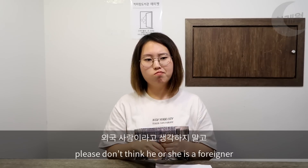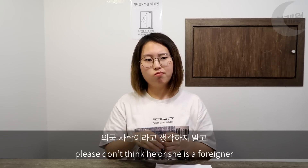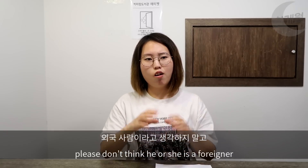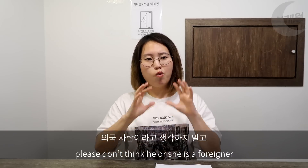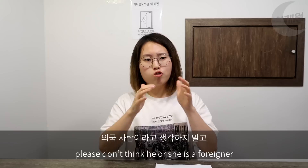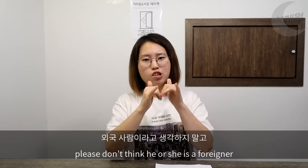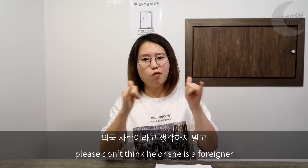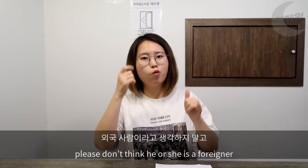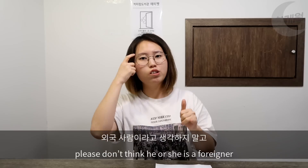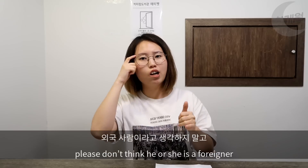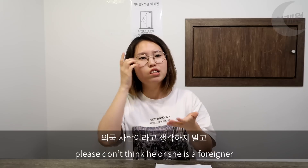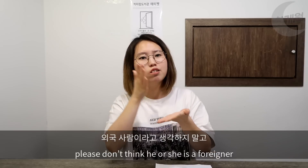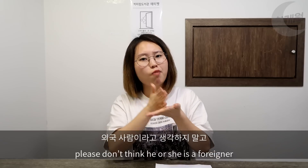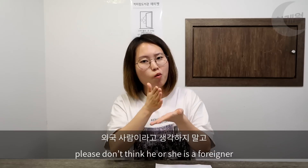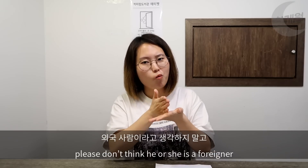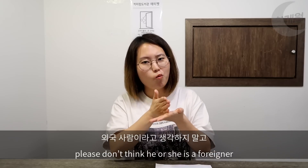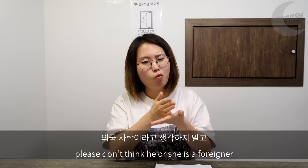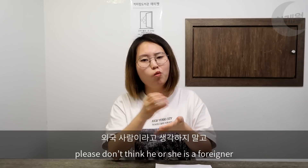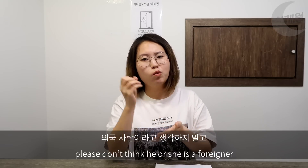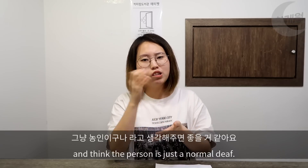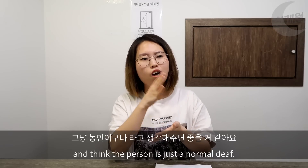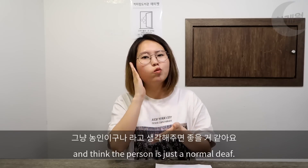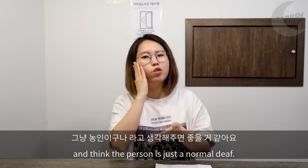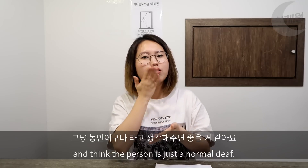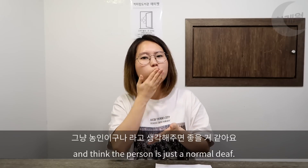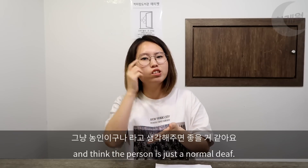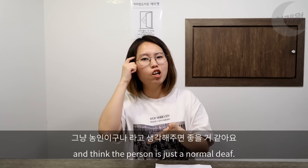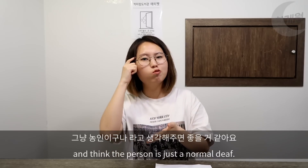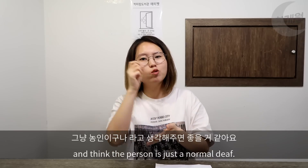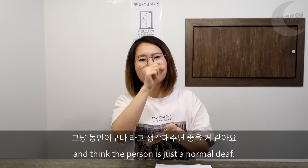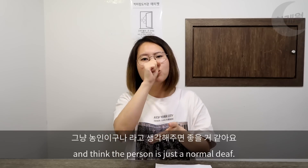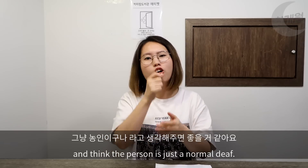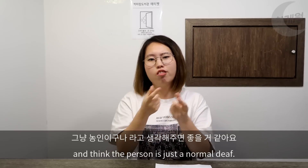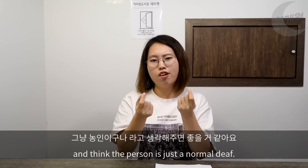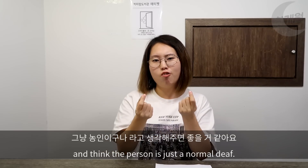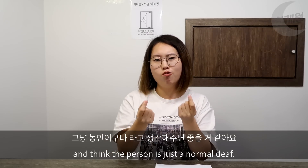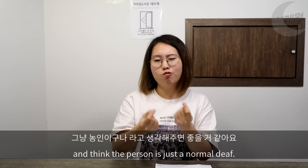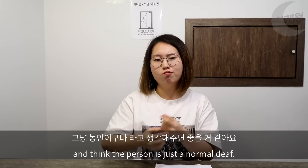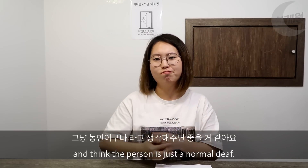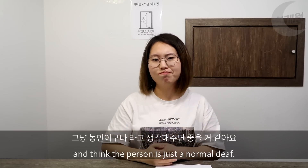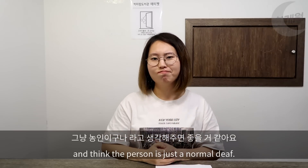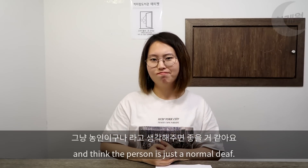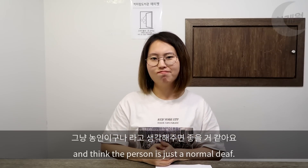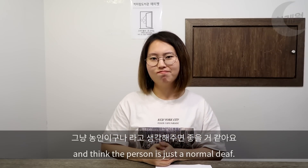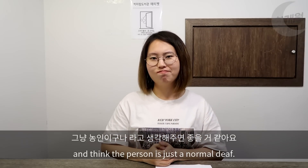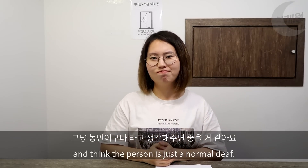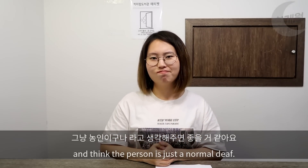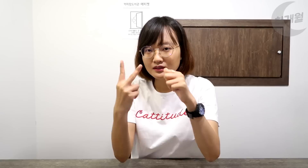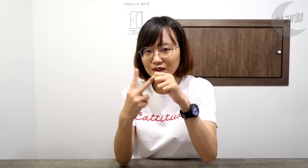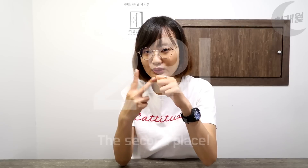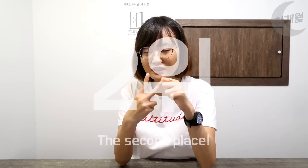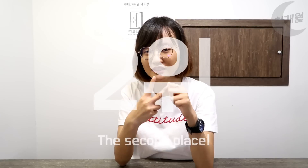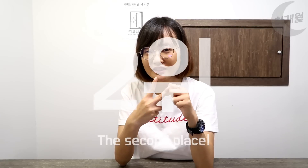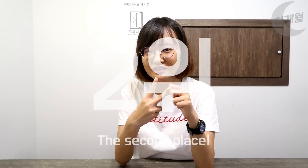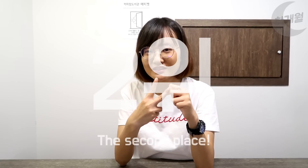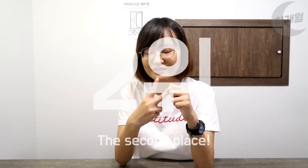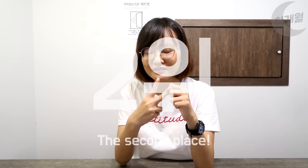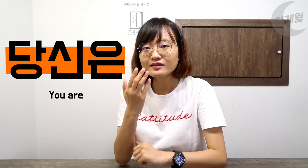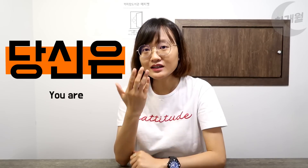please don’t think he or she is a foreigner and think the person is just a normal deaf. he second place!